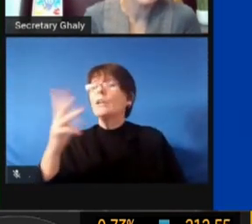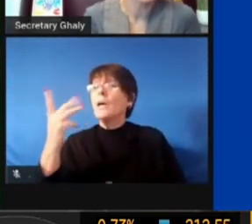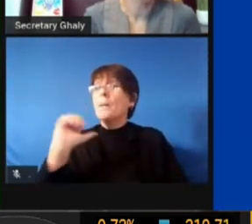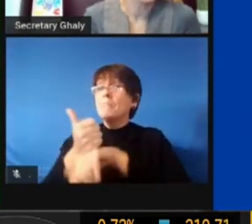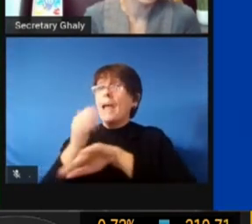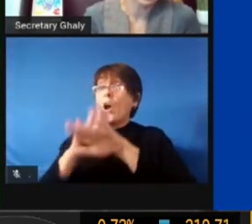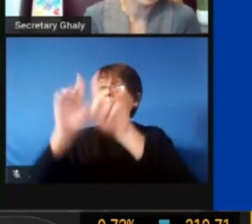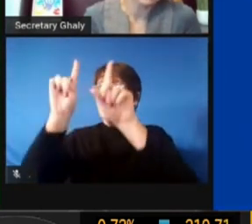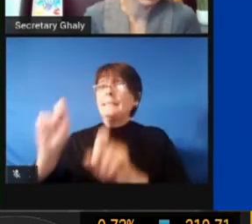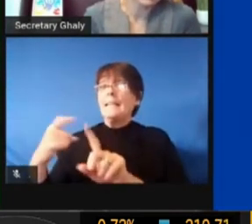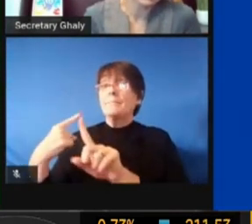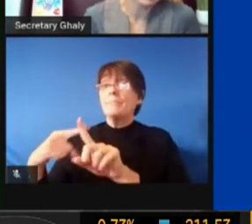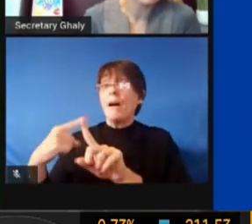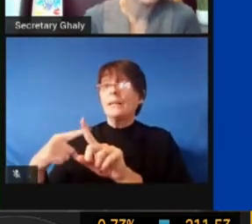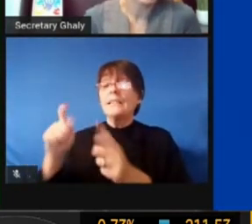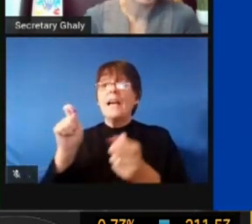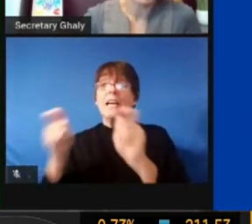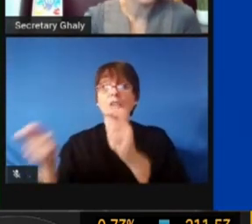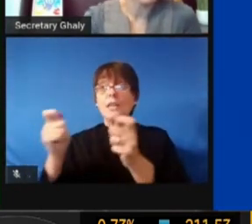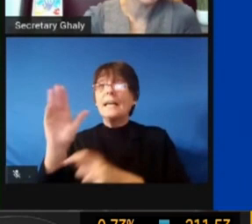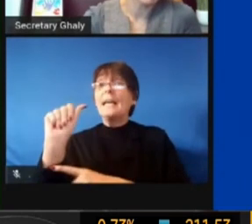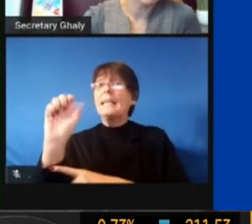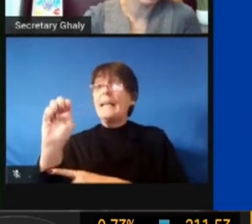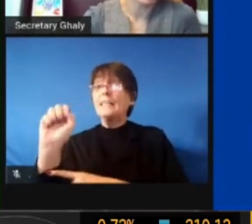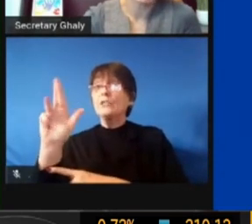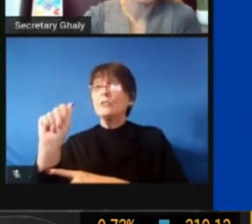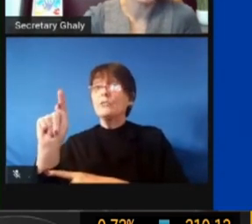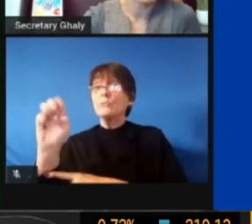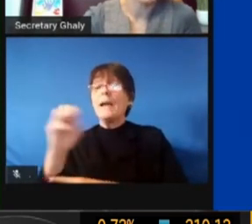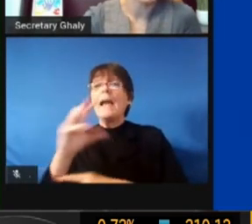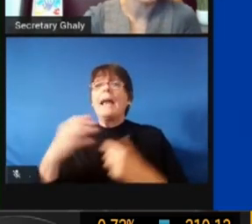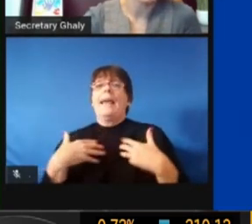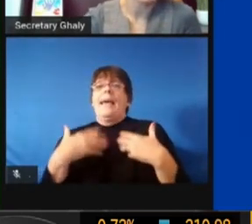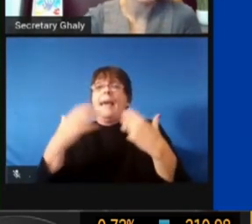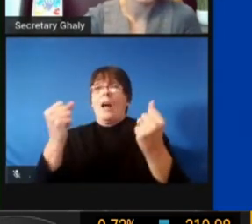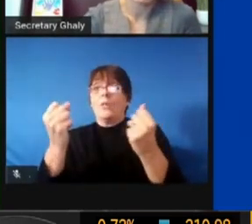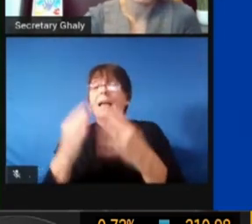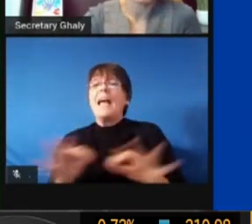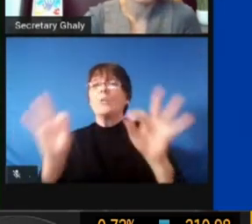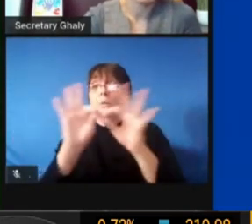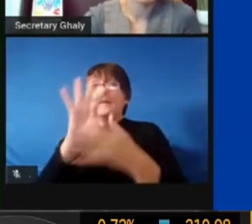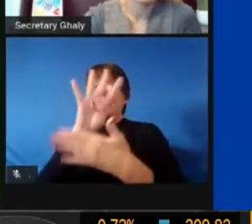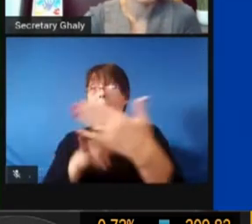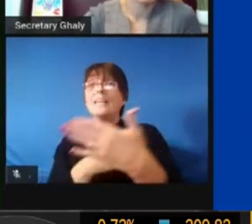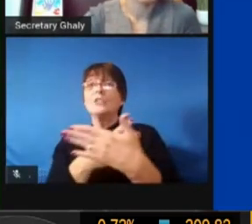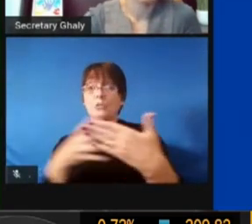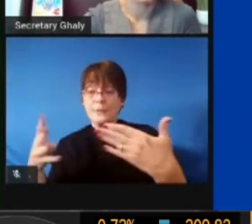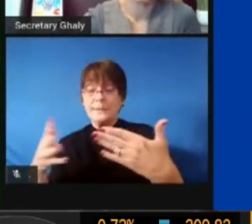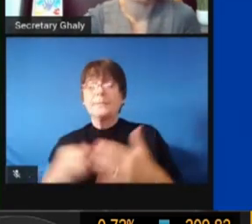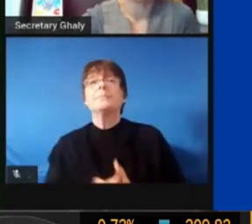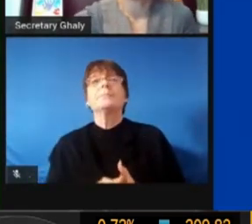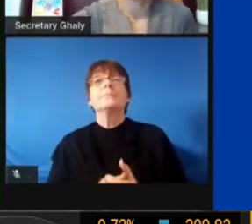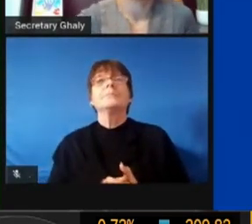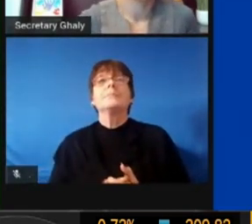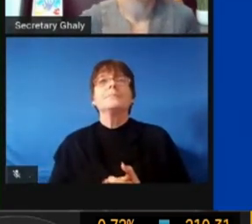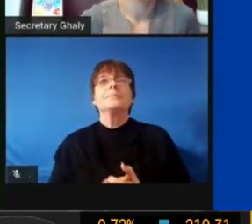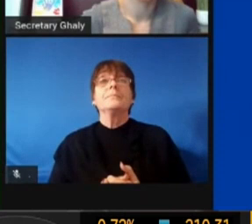AND STATEWIDE. AS I CAN REMIND YOU, EVERY COUNTY IS ASSIGNED TO A TIER BASED ON TEST POSITIVITY,